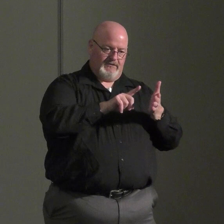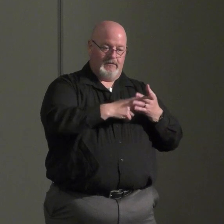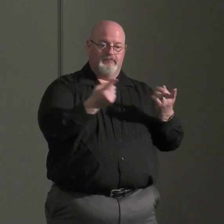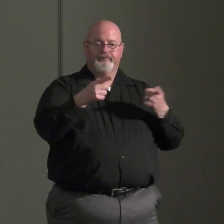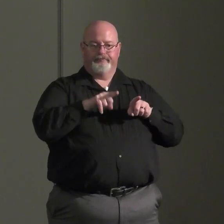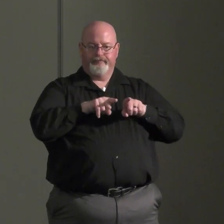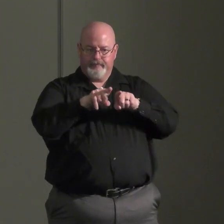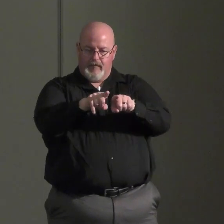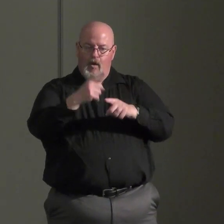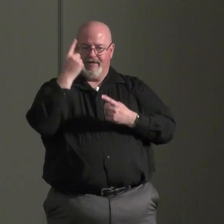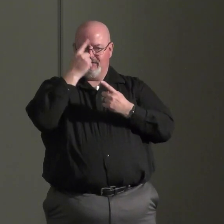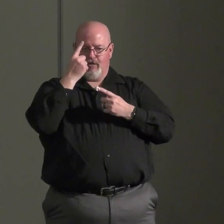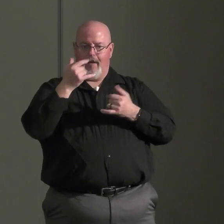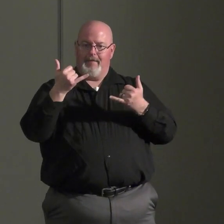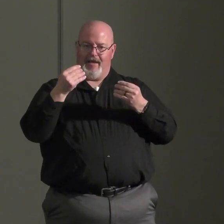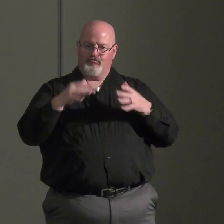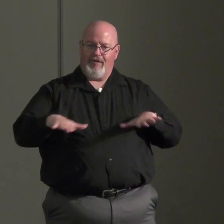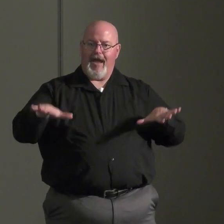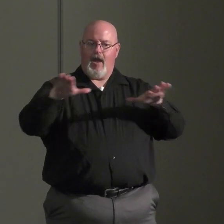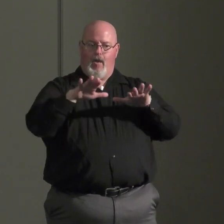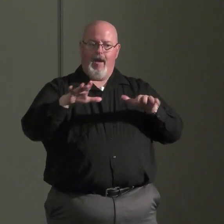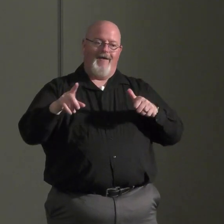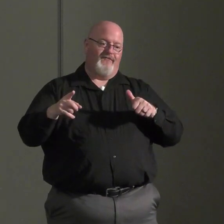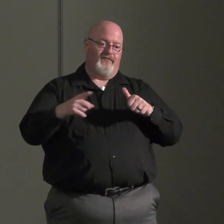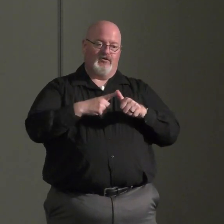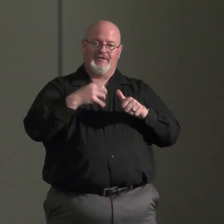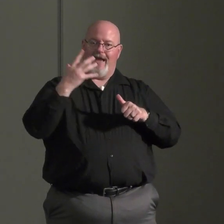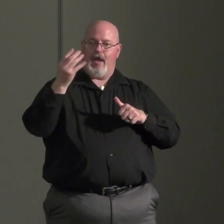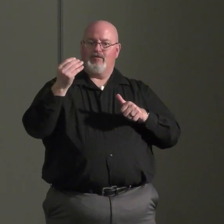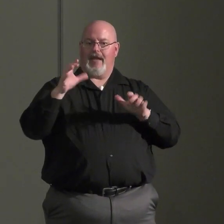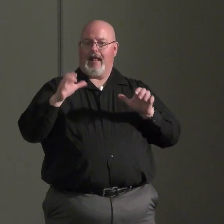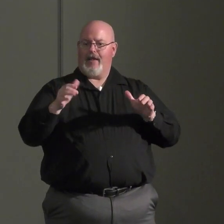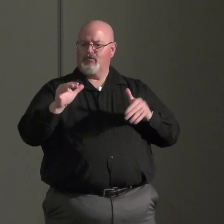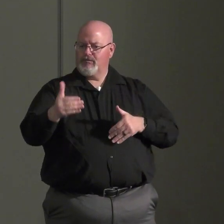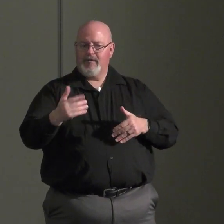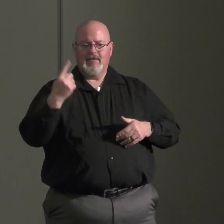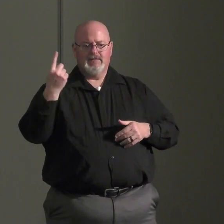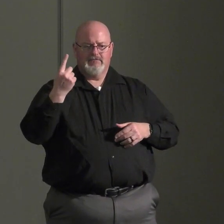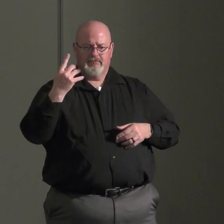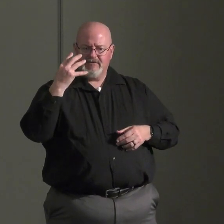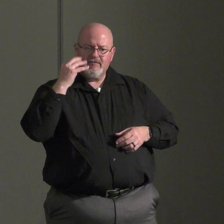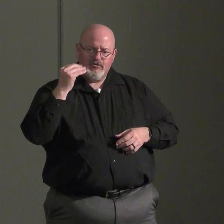and consider a playground sort of the first outdoor classroom. Somebody experiences. That